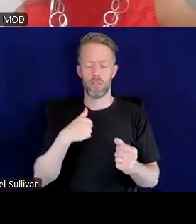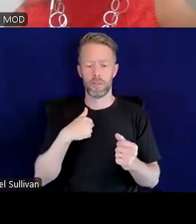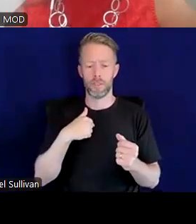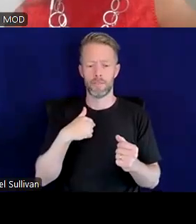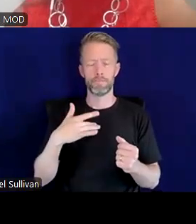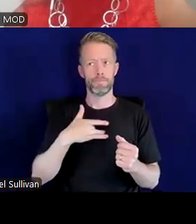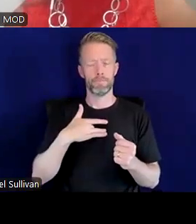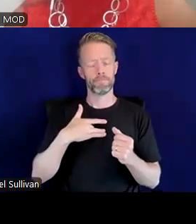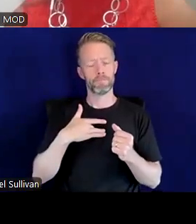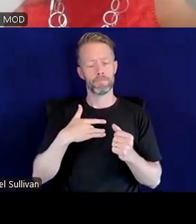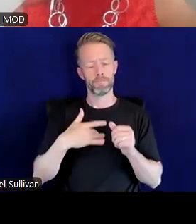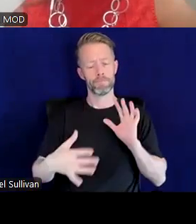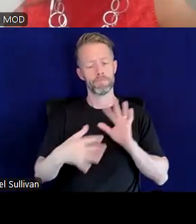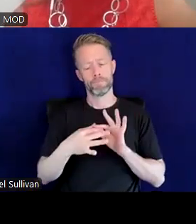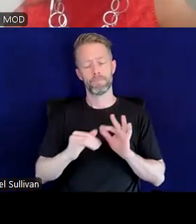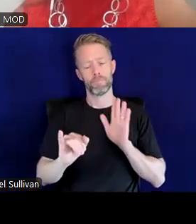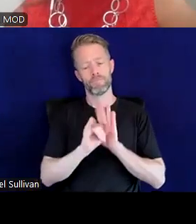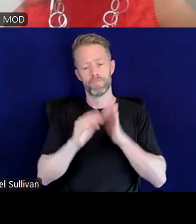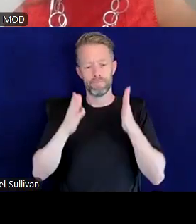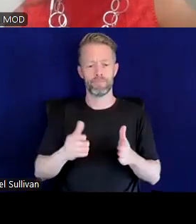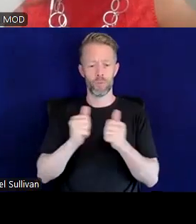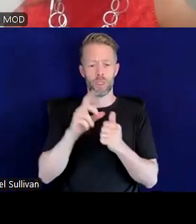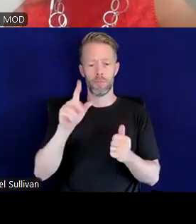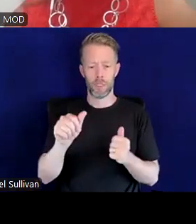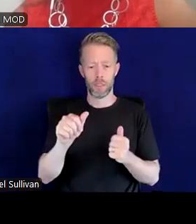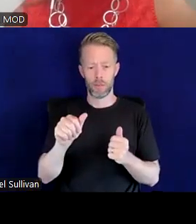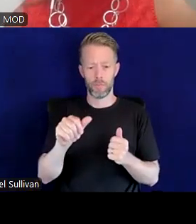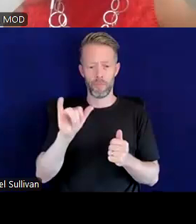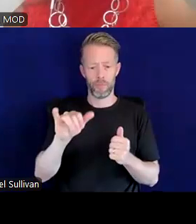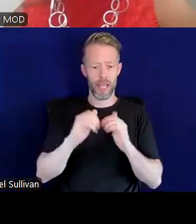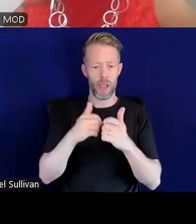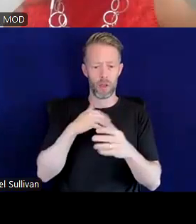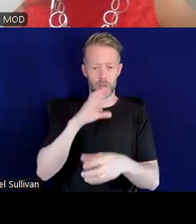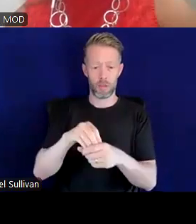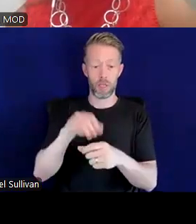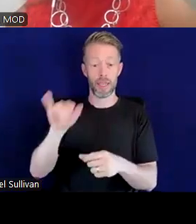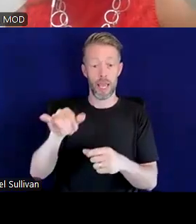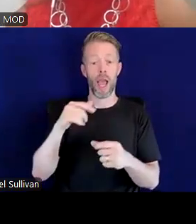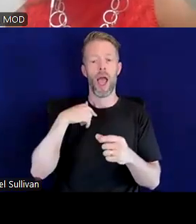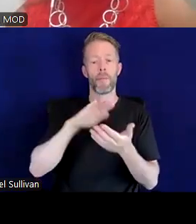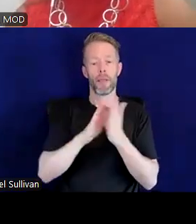that's why I got involved at the disability rights and that's when I became a member of the